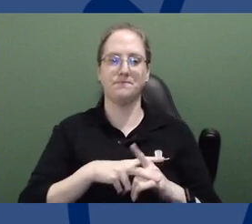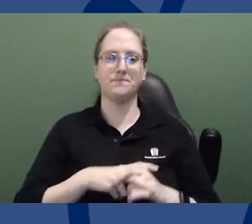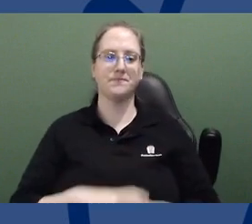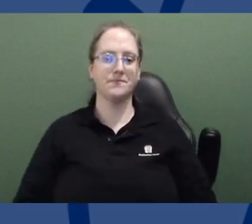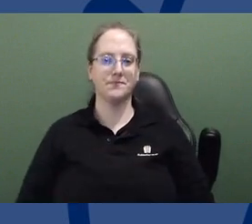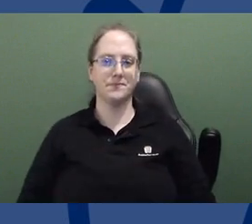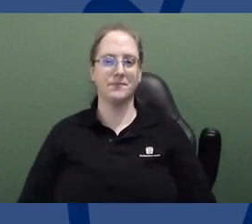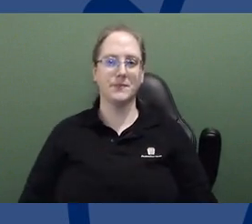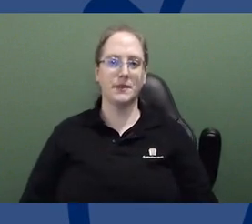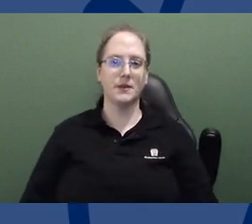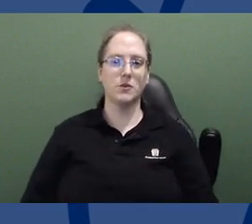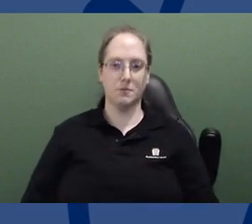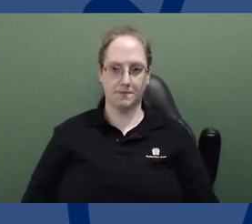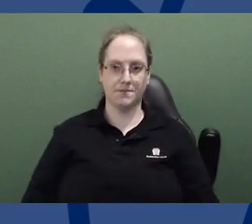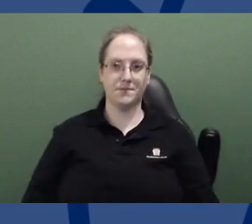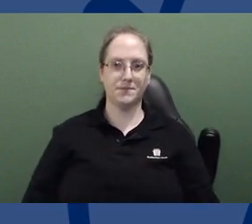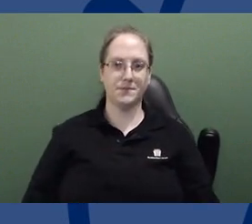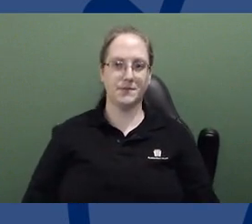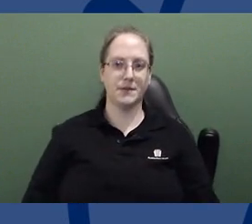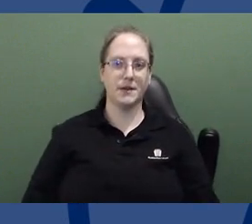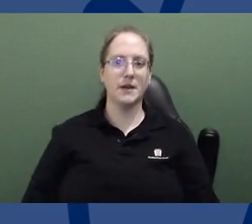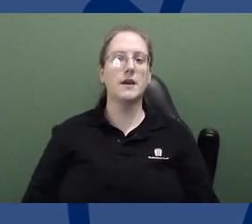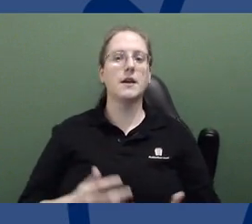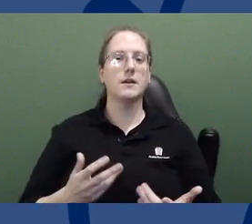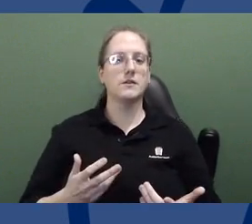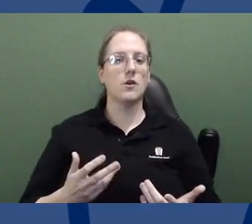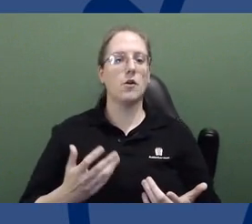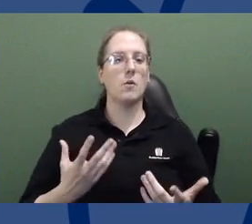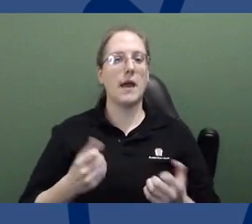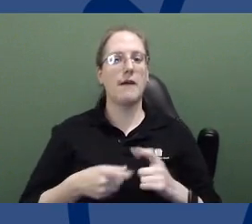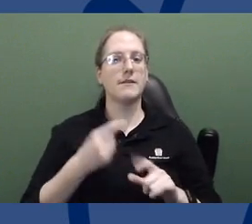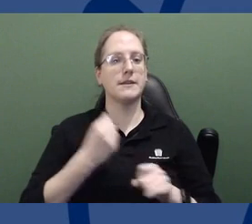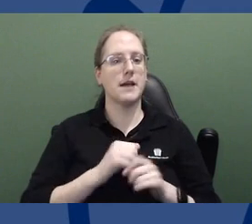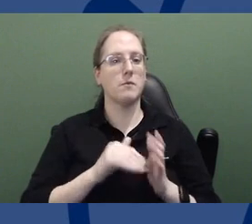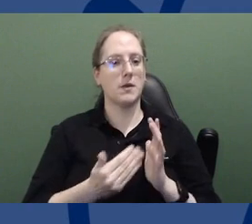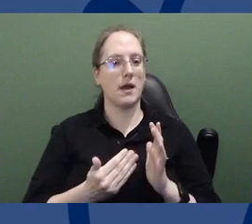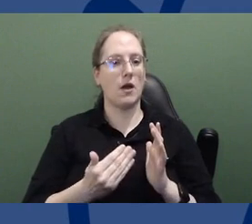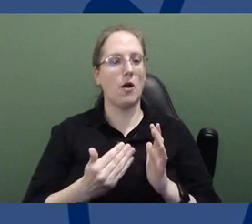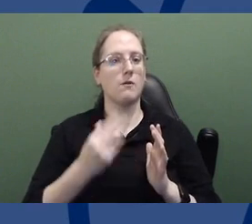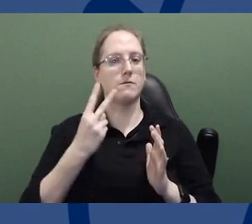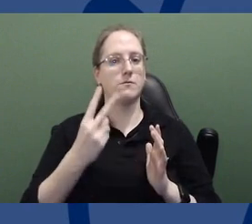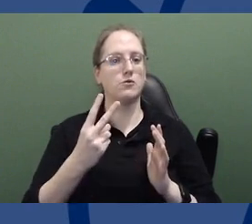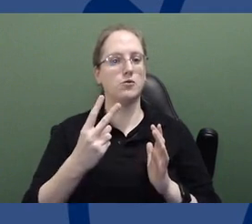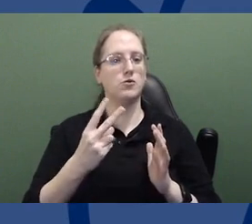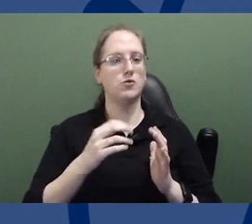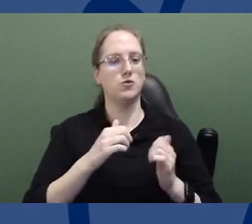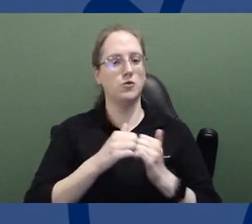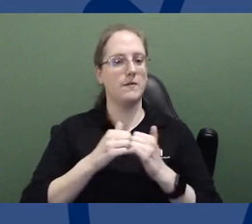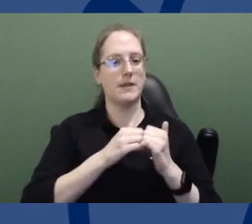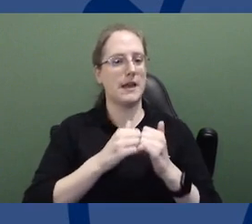Okay. So we've got an example now of two affiliated companies. Both have the same director. Company